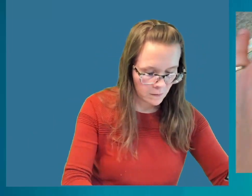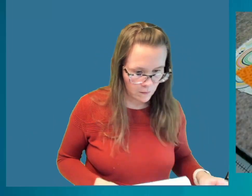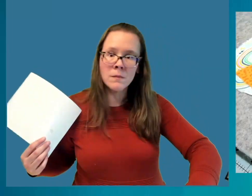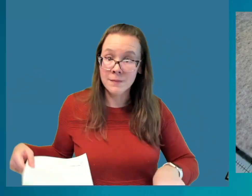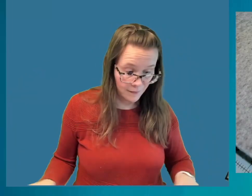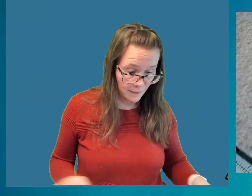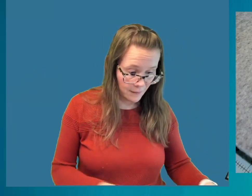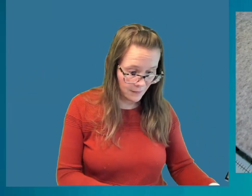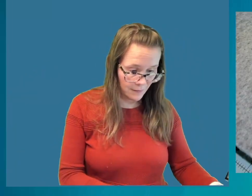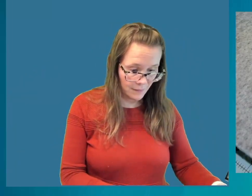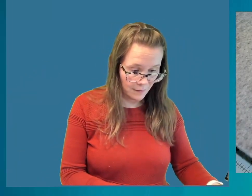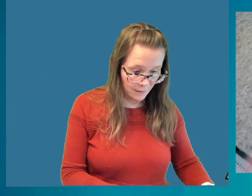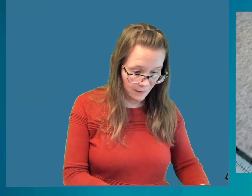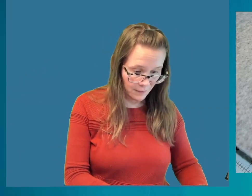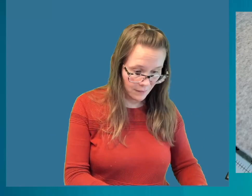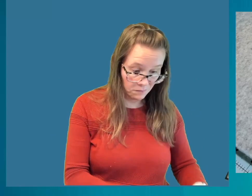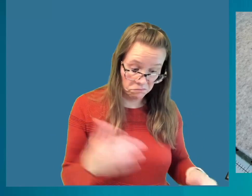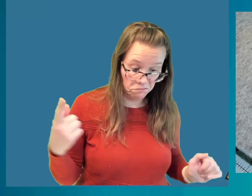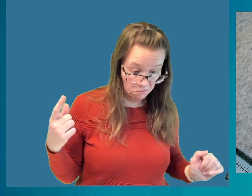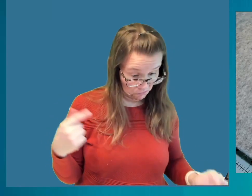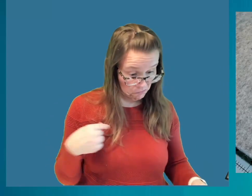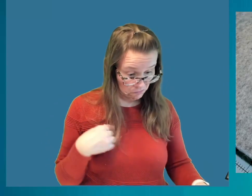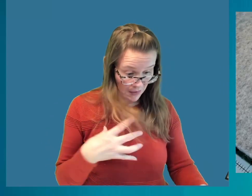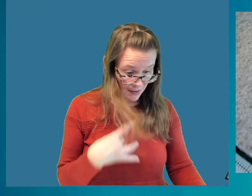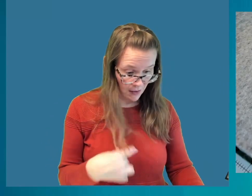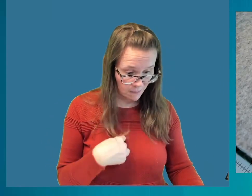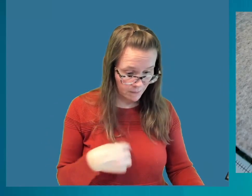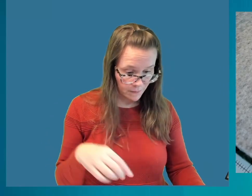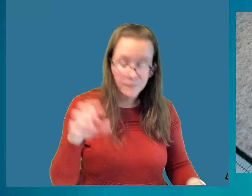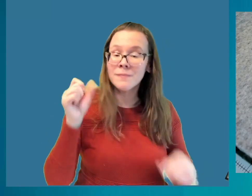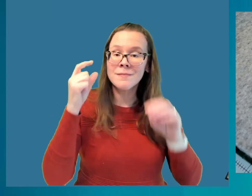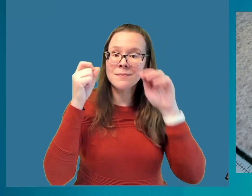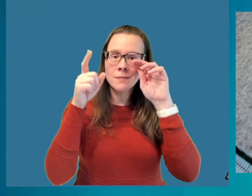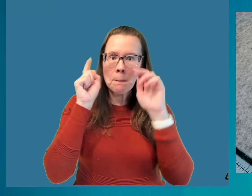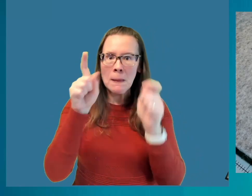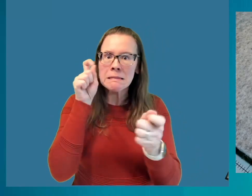I like to kind of lay them all out before I actually press and take a